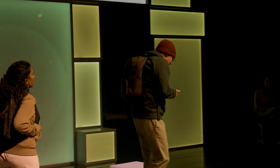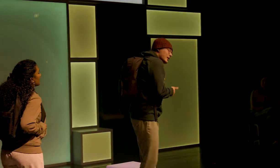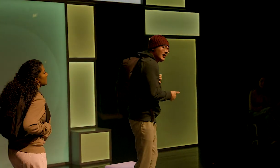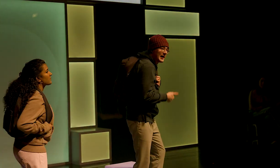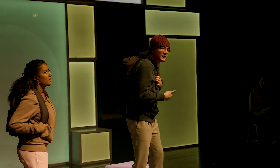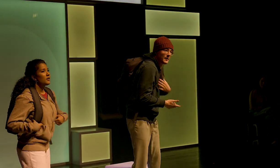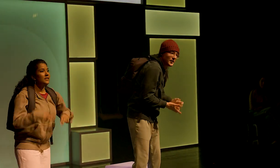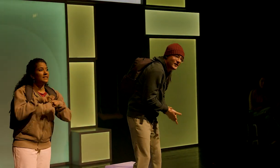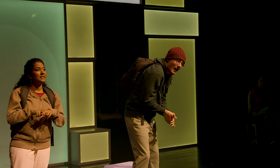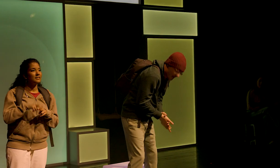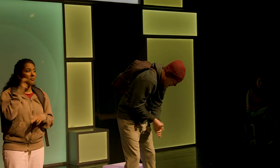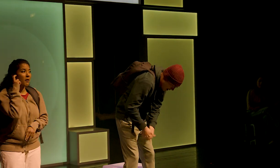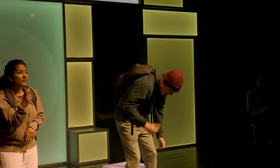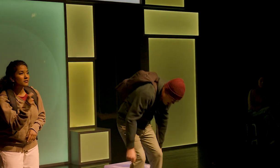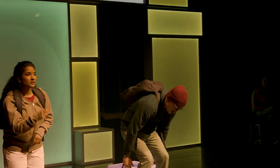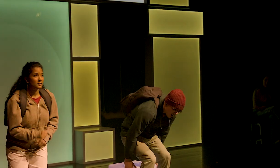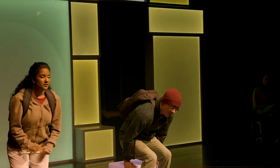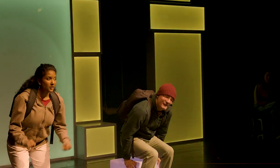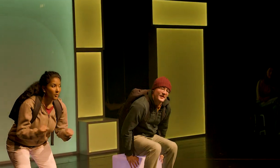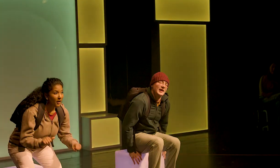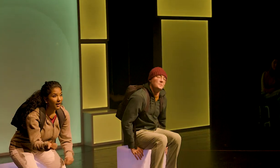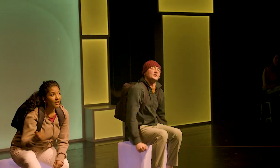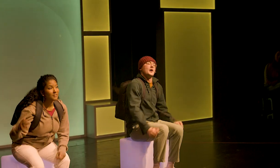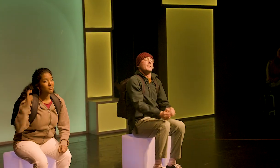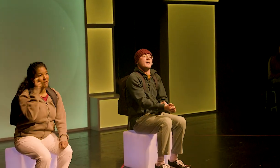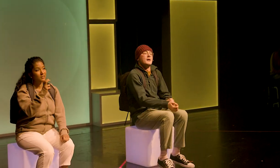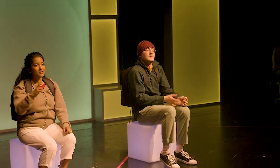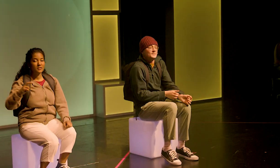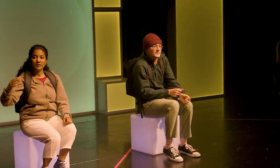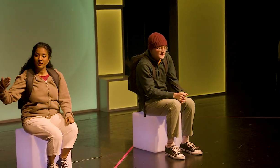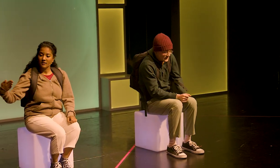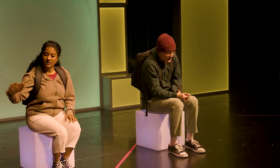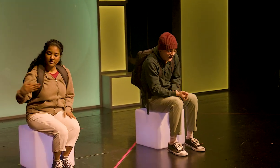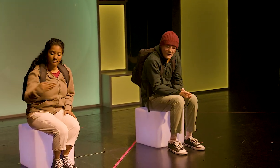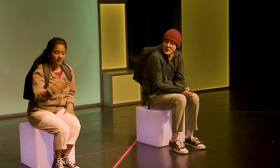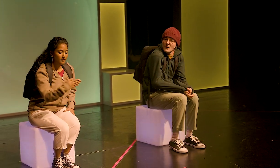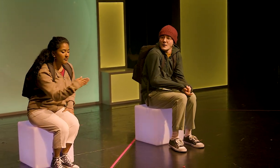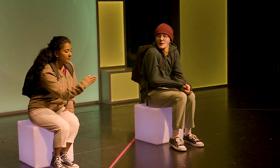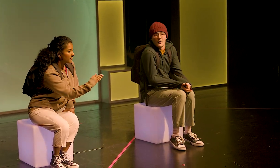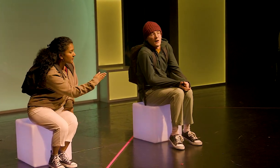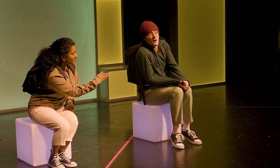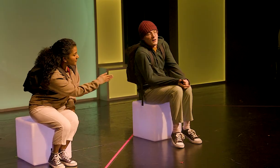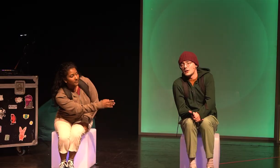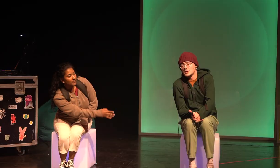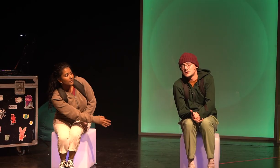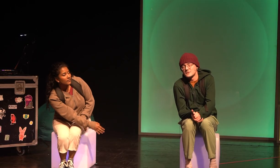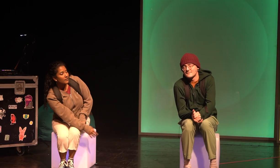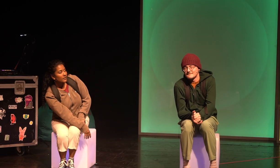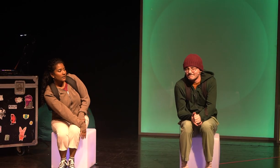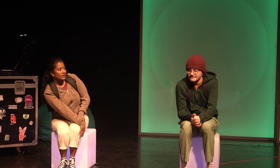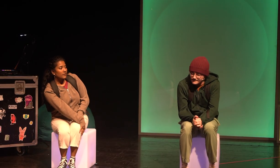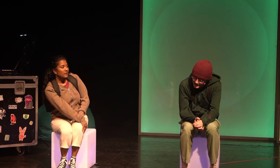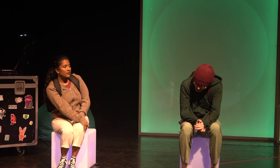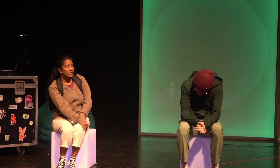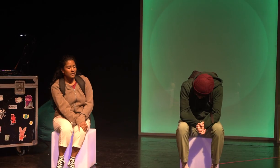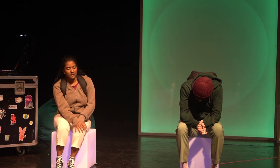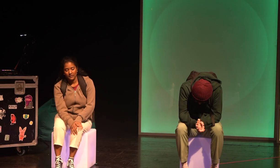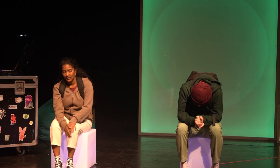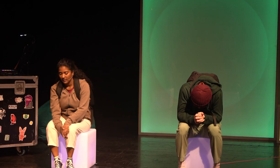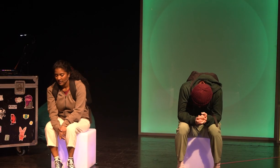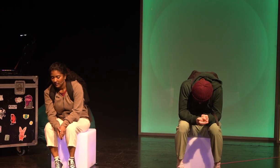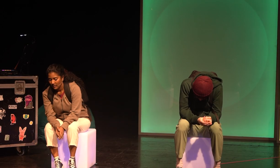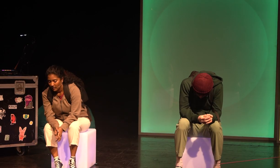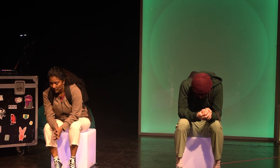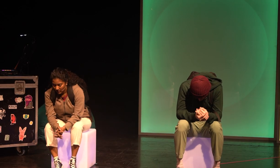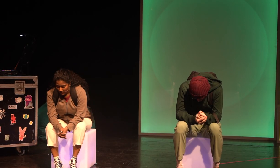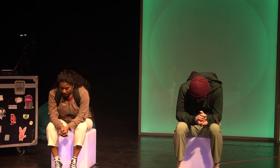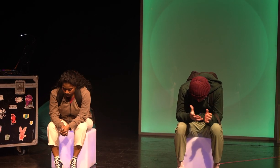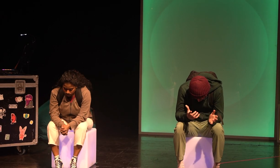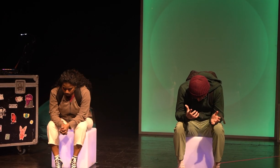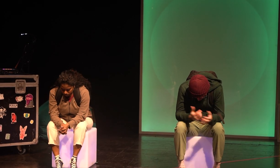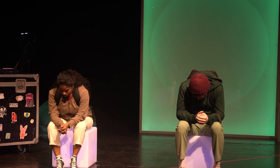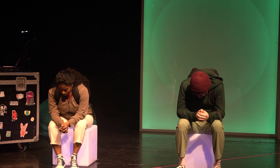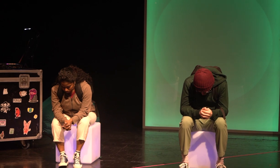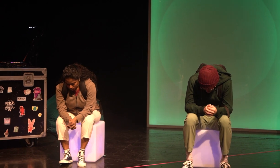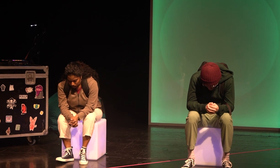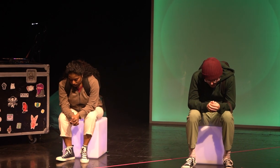We plonk ourselves at a bus stop and wait for the next bus home.